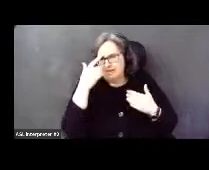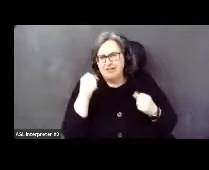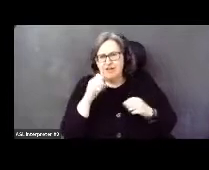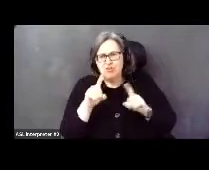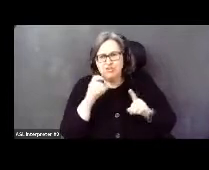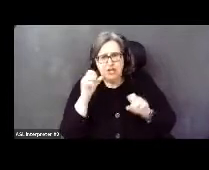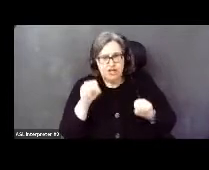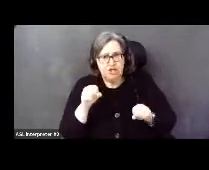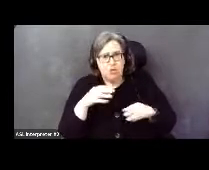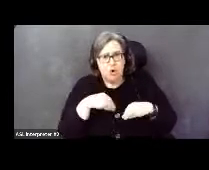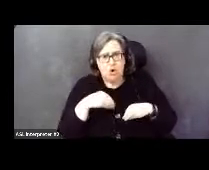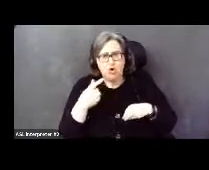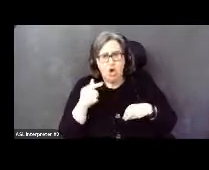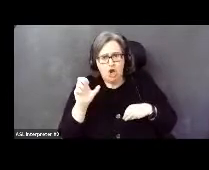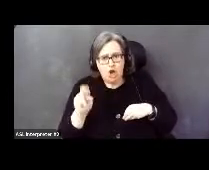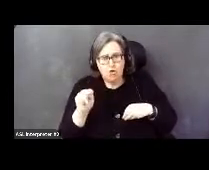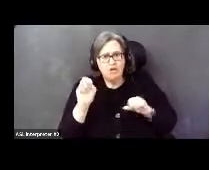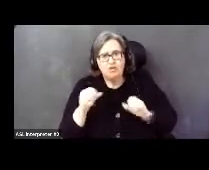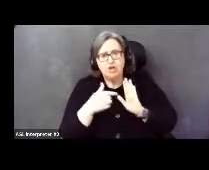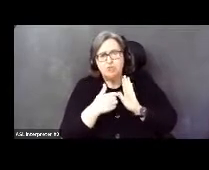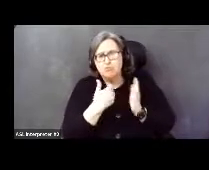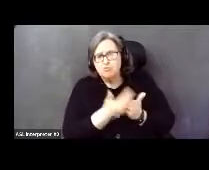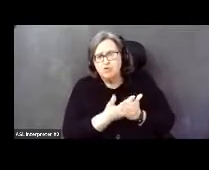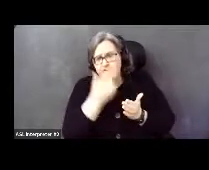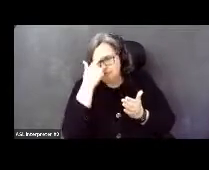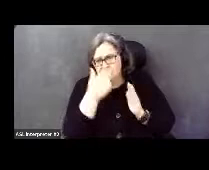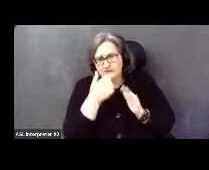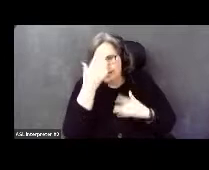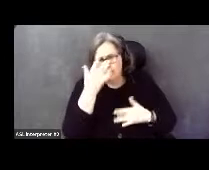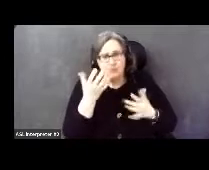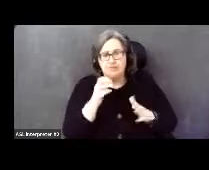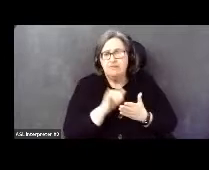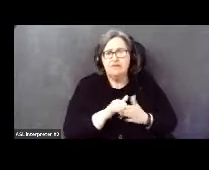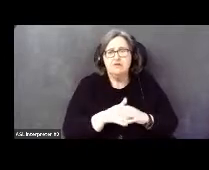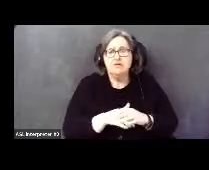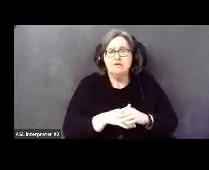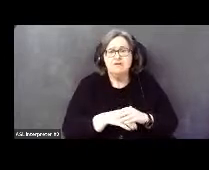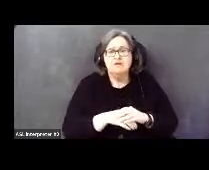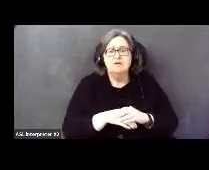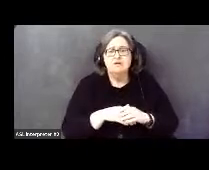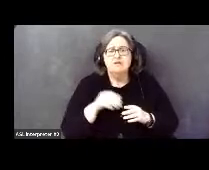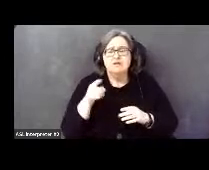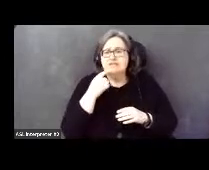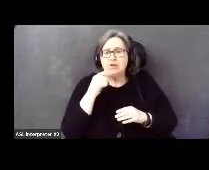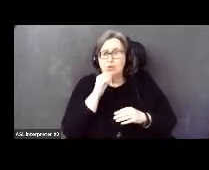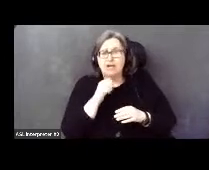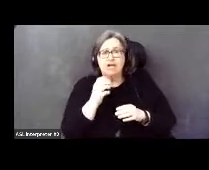were mentally illness. We didn't want to put this up here. We won't win Elliot said. We